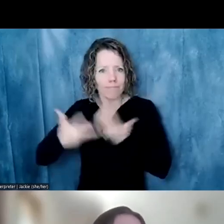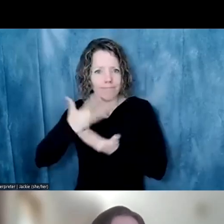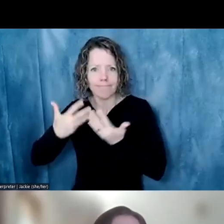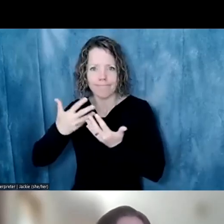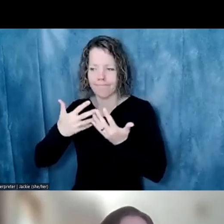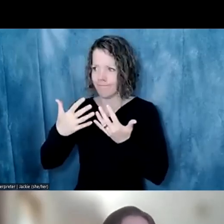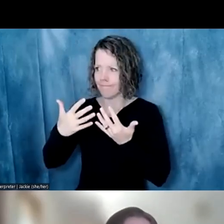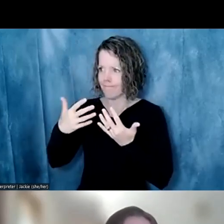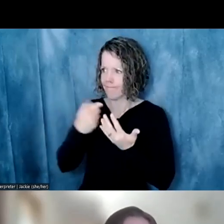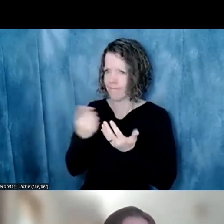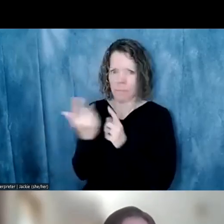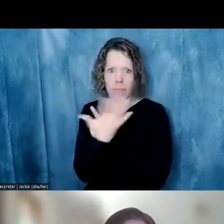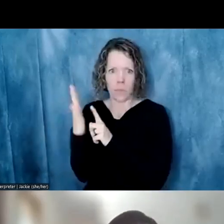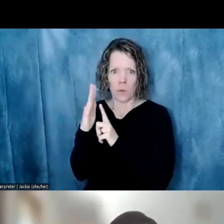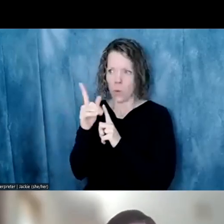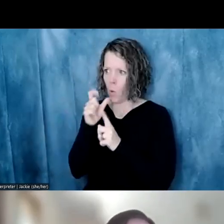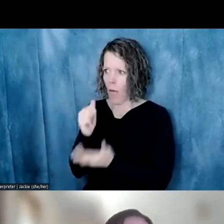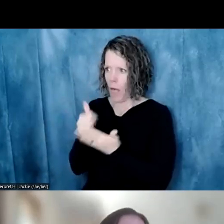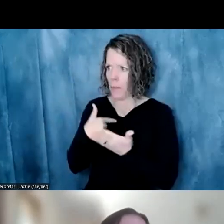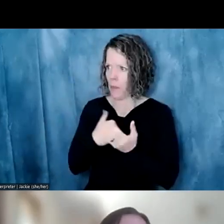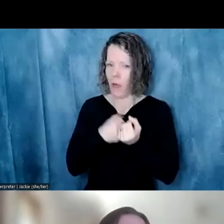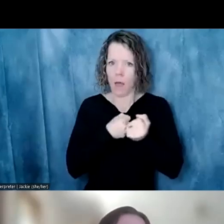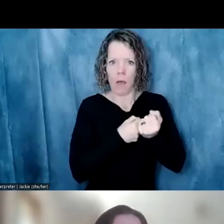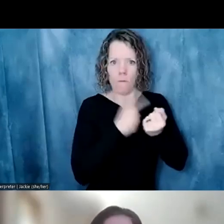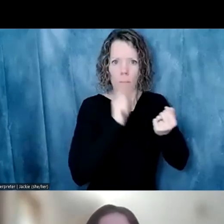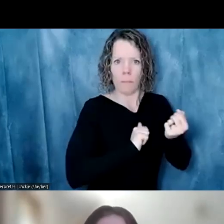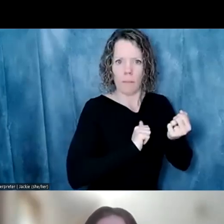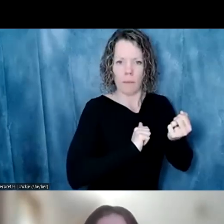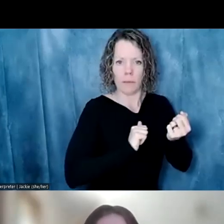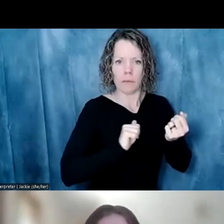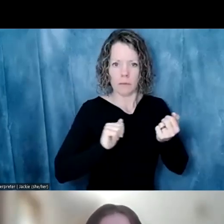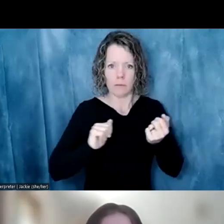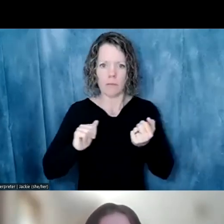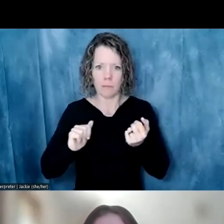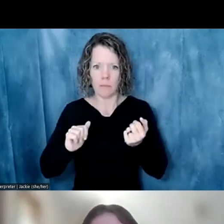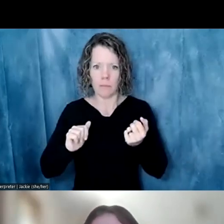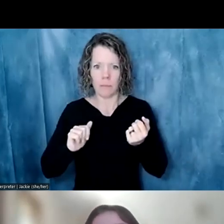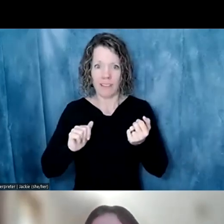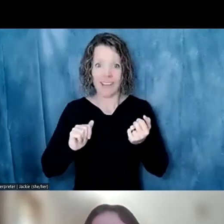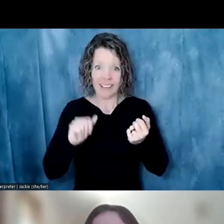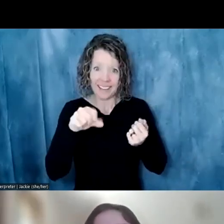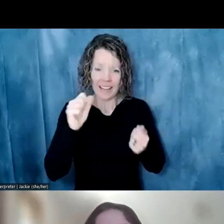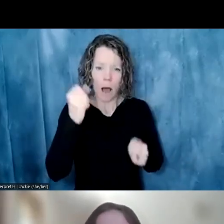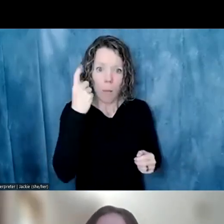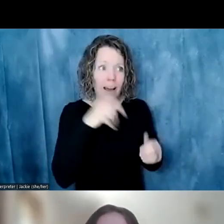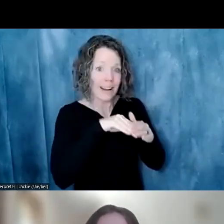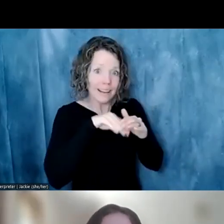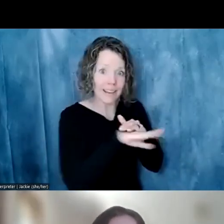especially when it comes to such a massive power difference, you know, like in a health space.